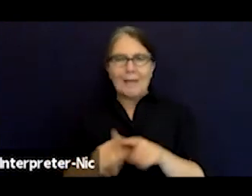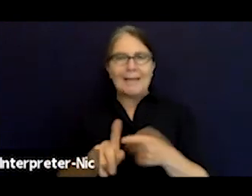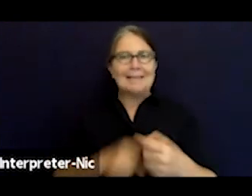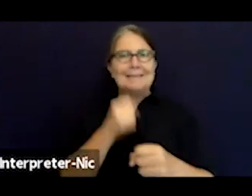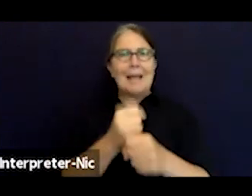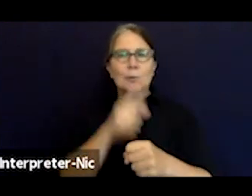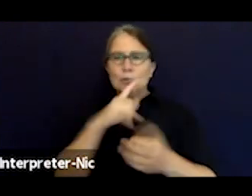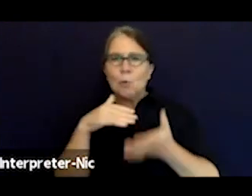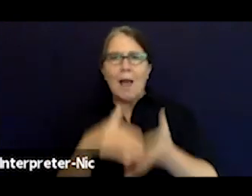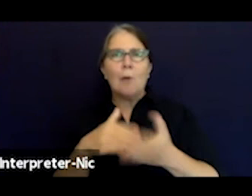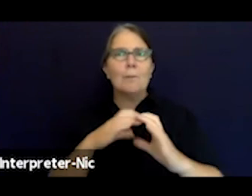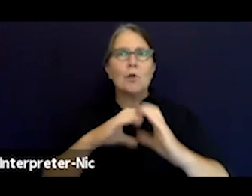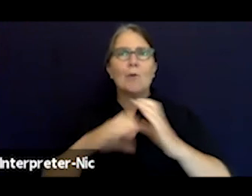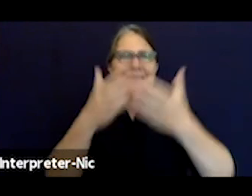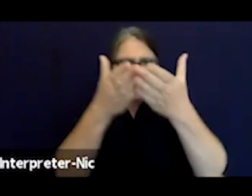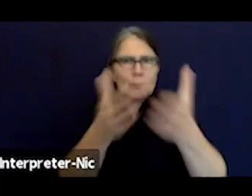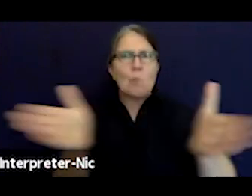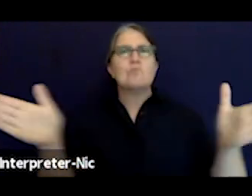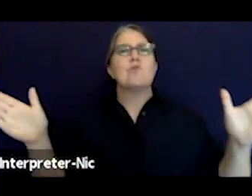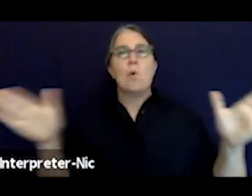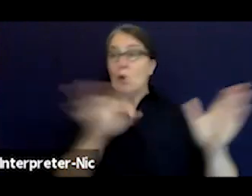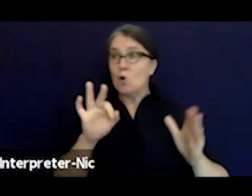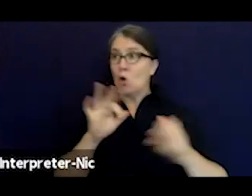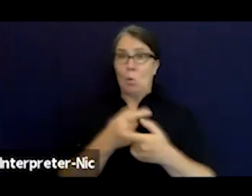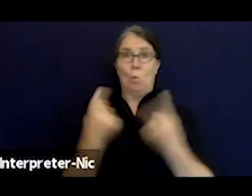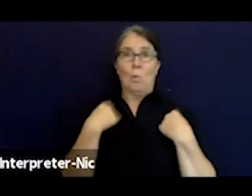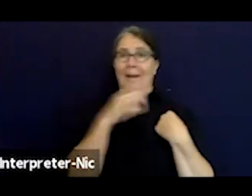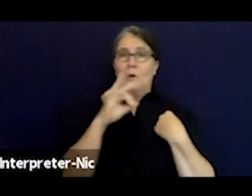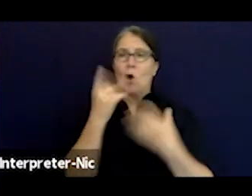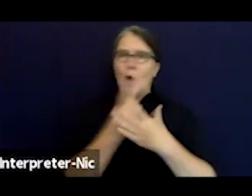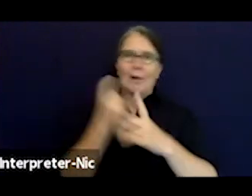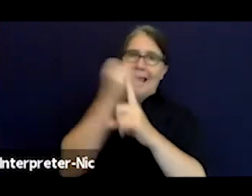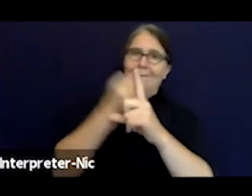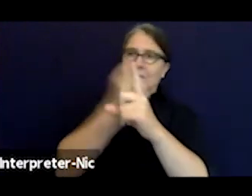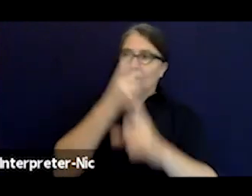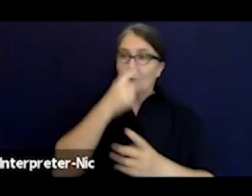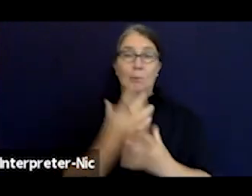not just being seen as advocates for disability.” “Encouraging students to reach out to the wider